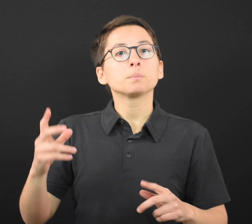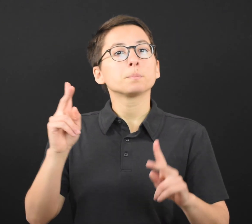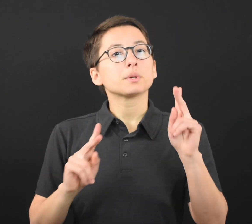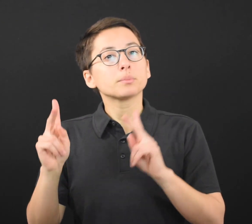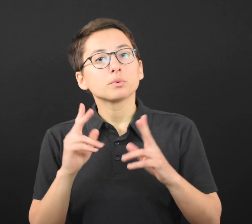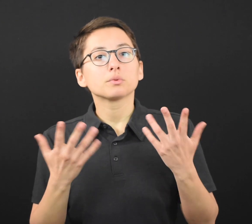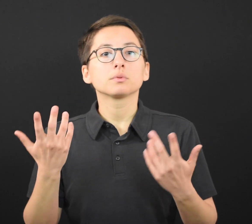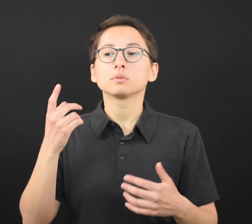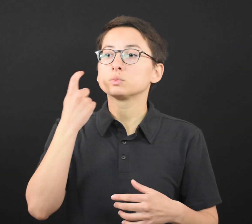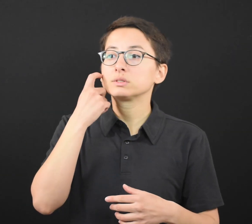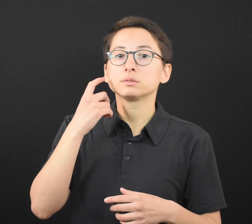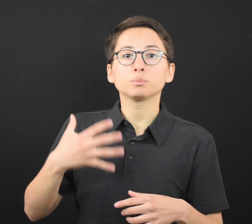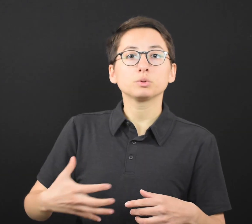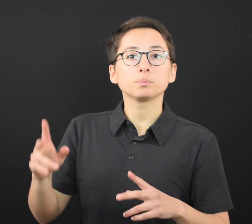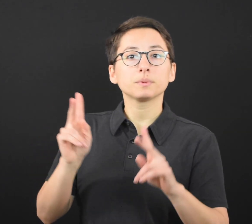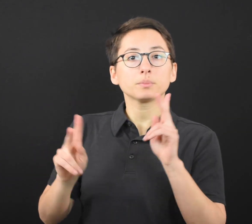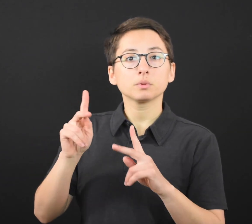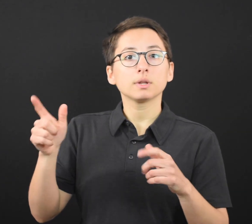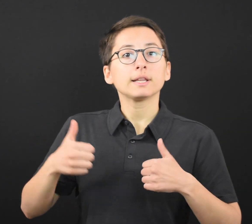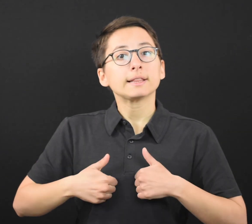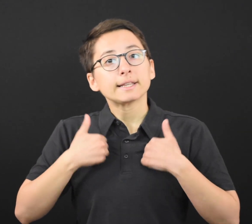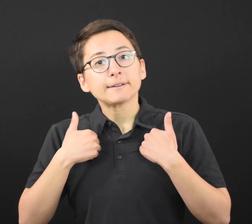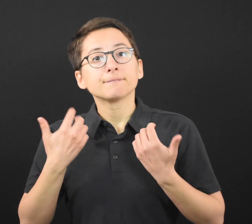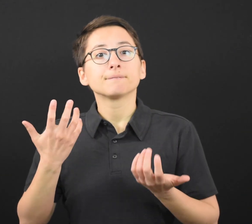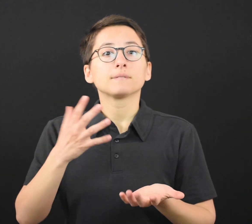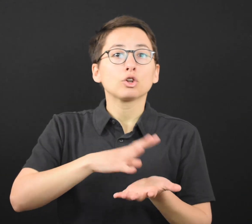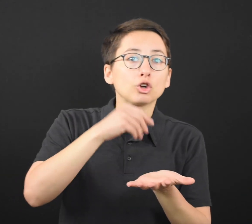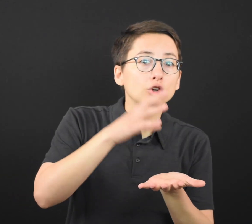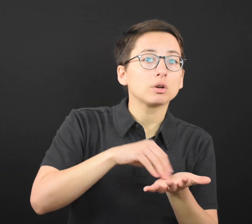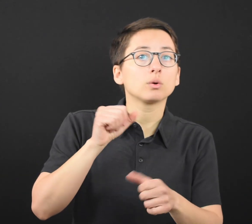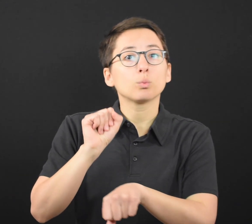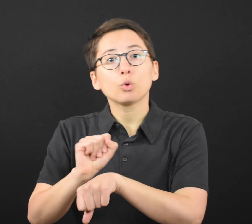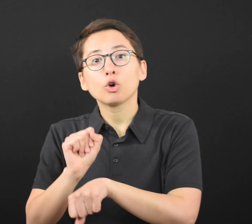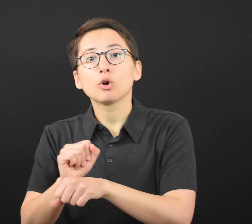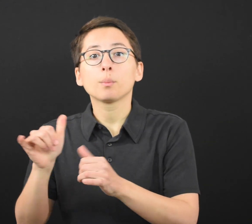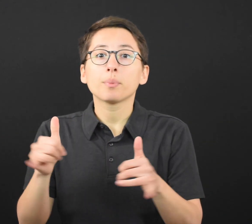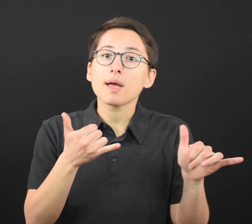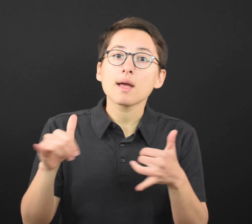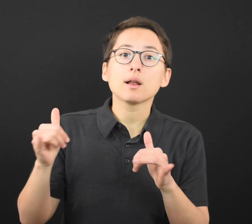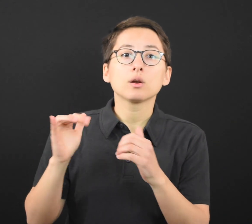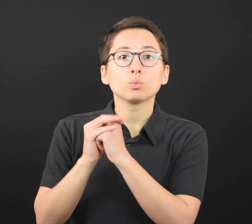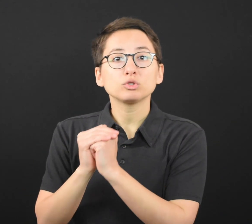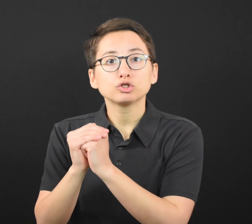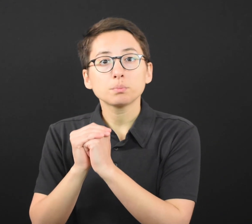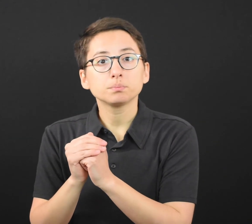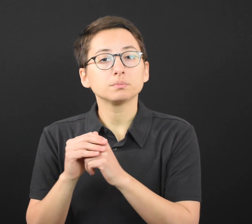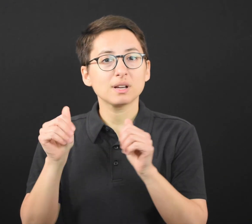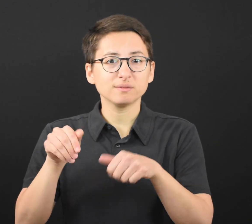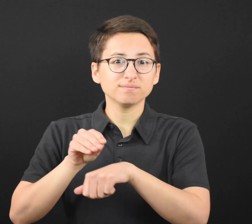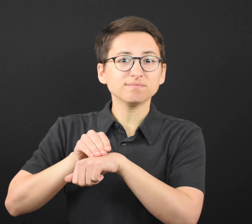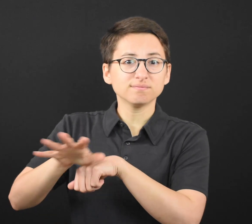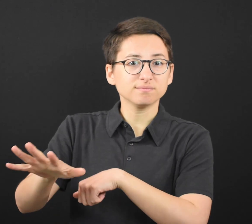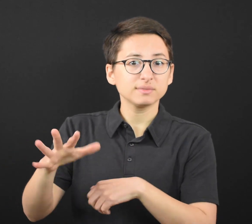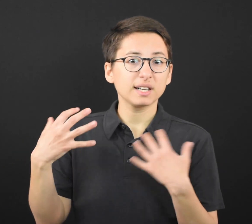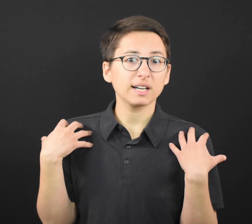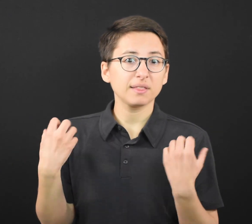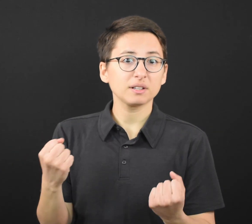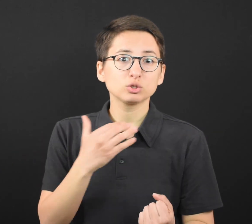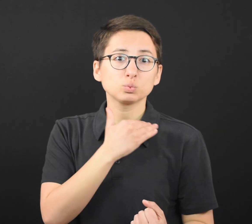and recently pregnant people live, learn, work, play, and worship also affect health risks and outcomes,